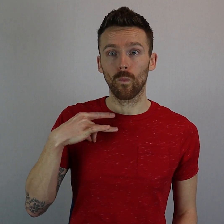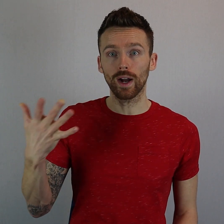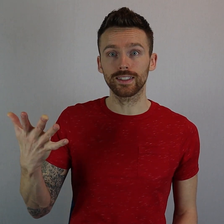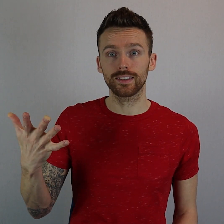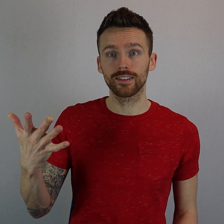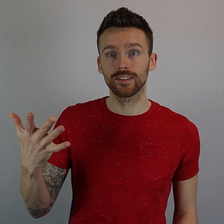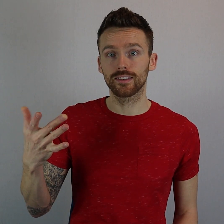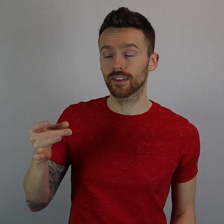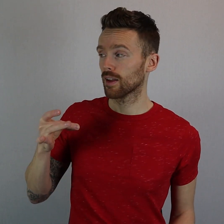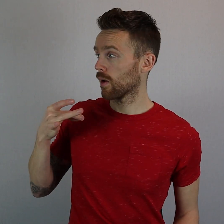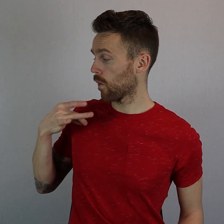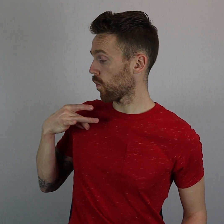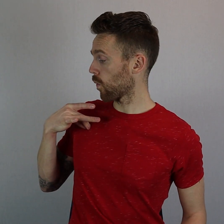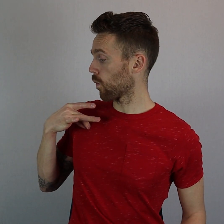White.